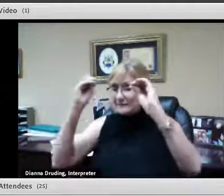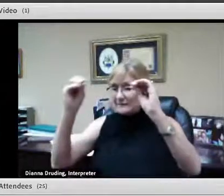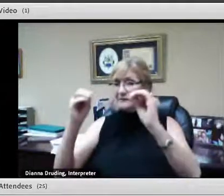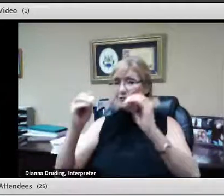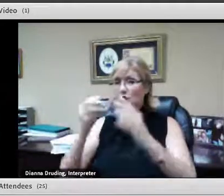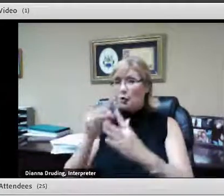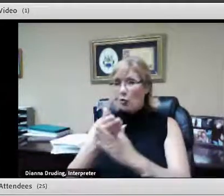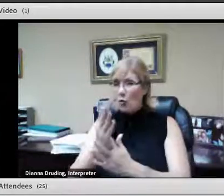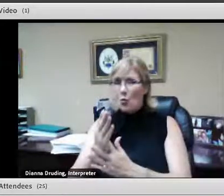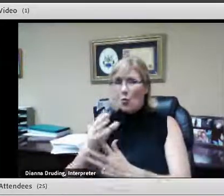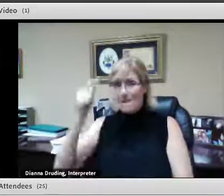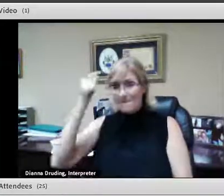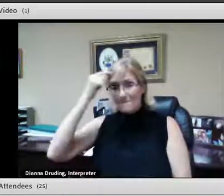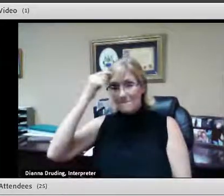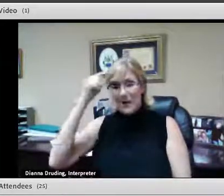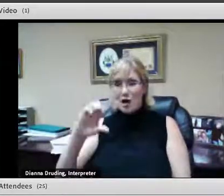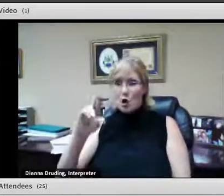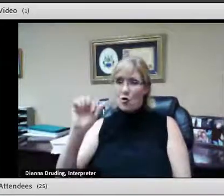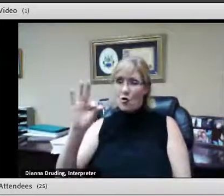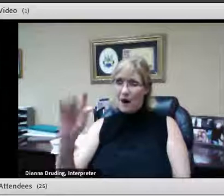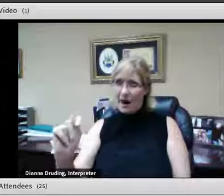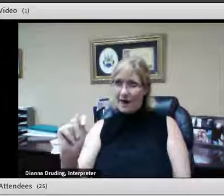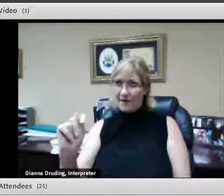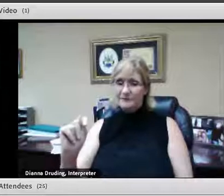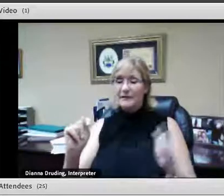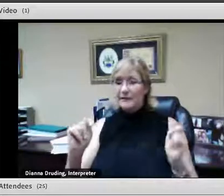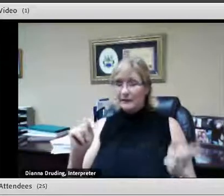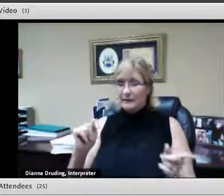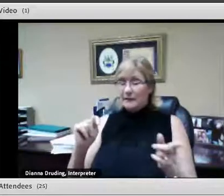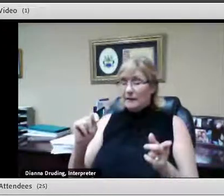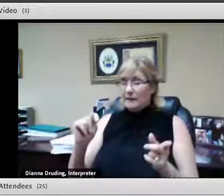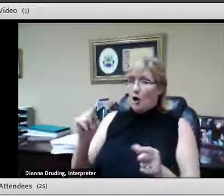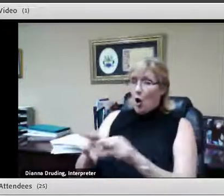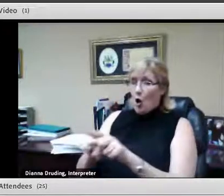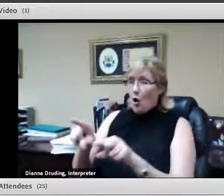Hilary: I've also seen some music, some songs created within Minecraft,